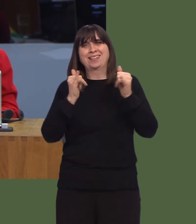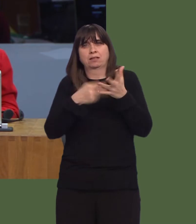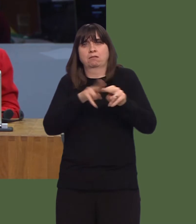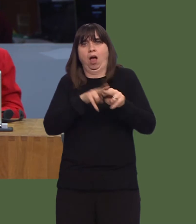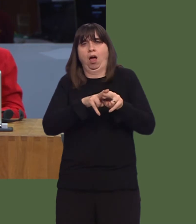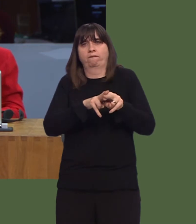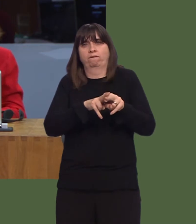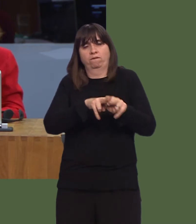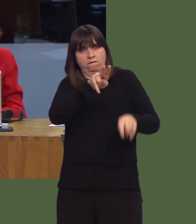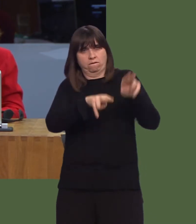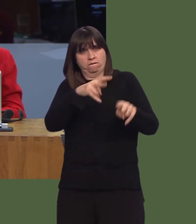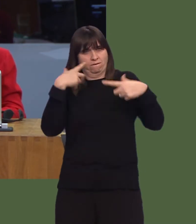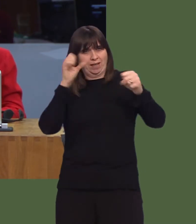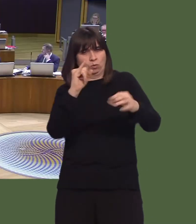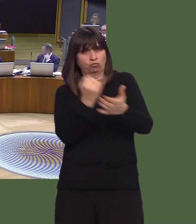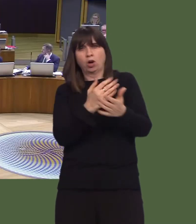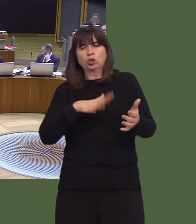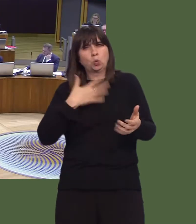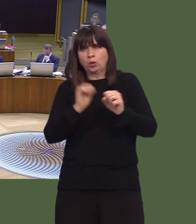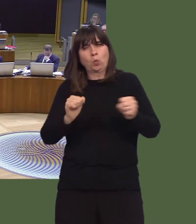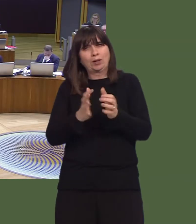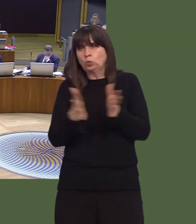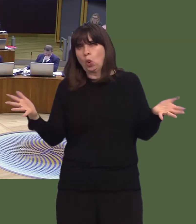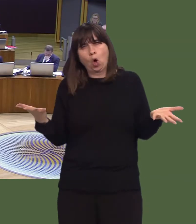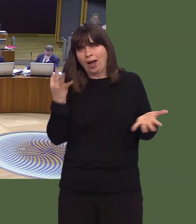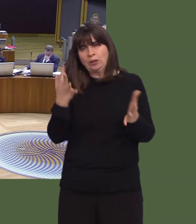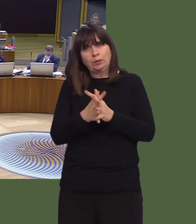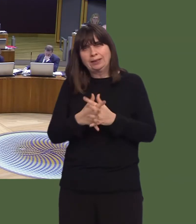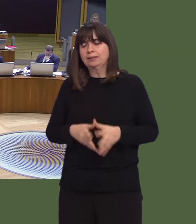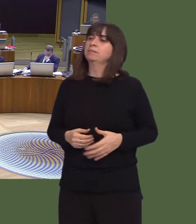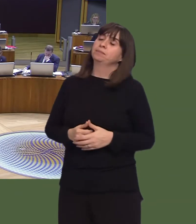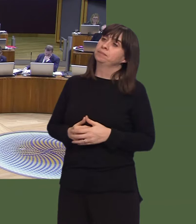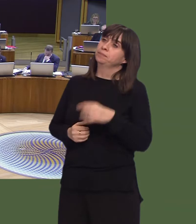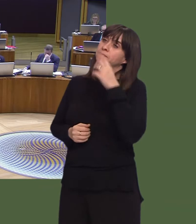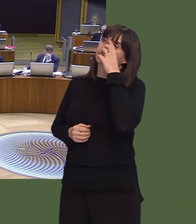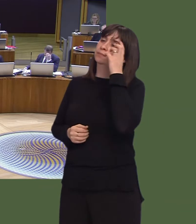nobody waits more than eight weeks? Carwyn Jones AM: It has already happened, because the number of people waiting over